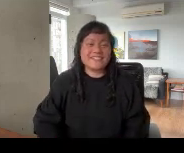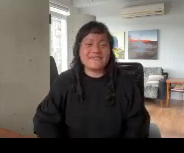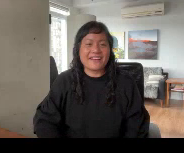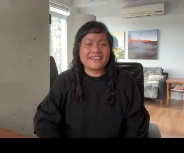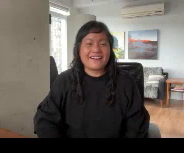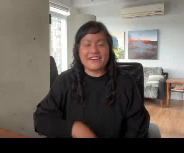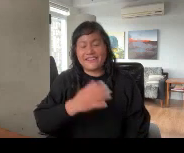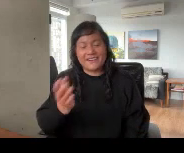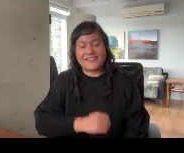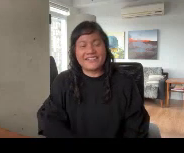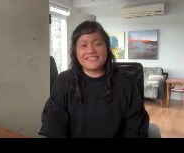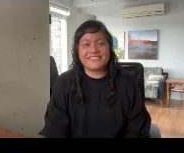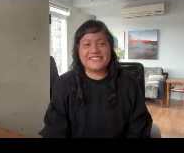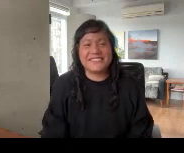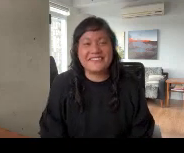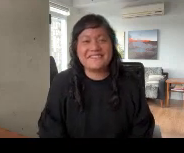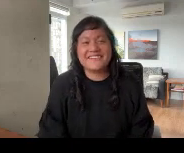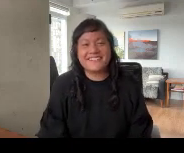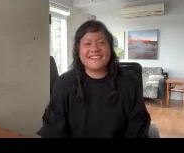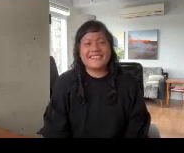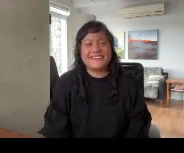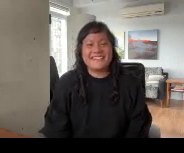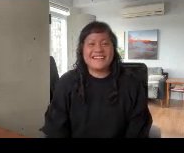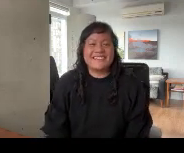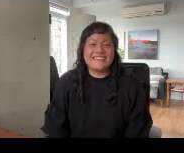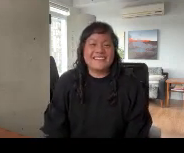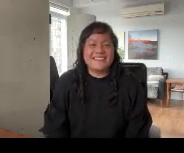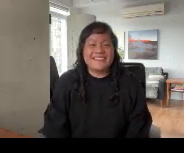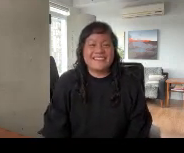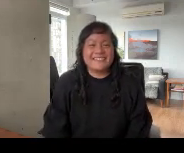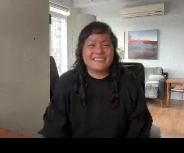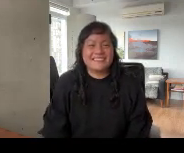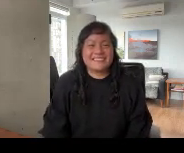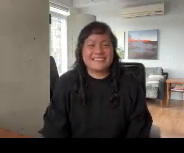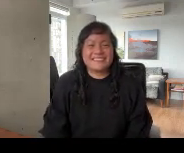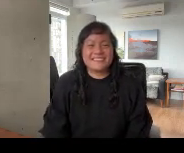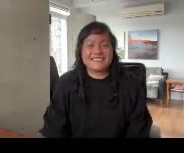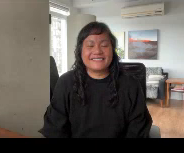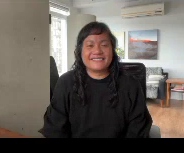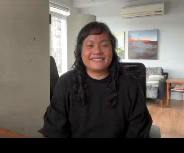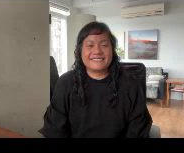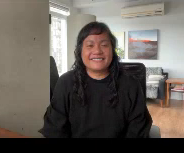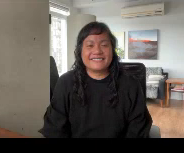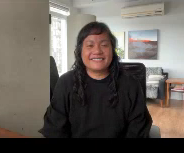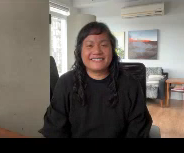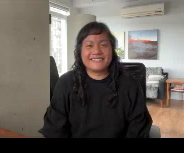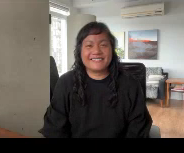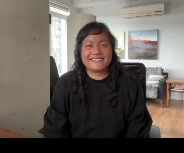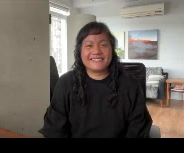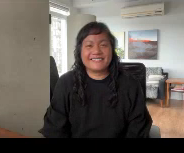like to recognize or introduce yourself? Hi there. I'm Jaylen Gordon. I'm a digital communications